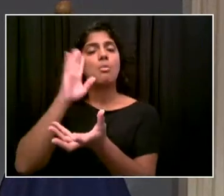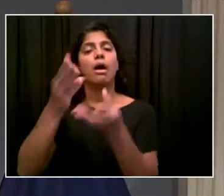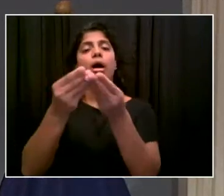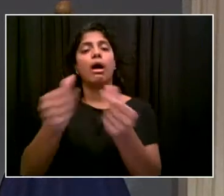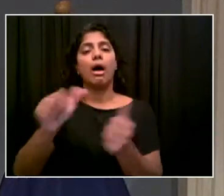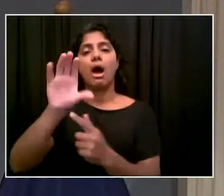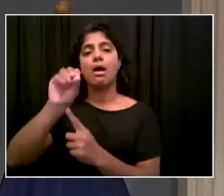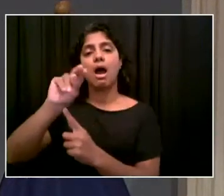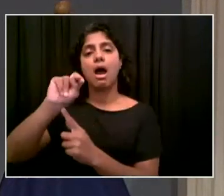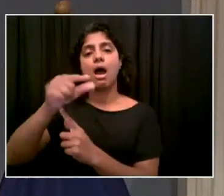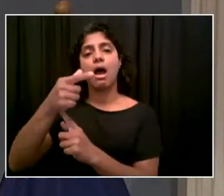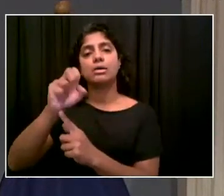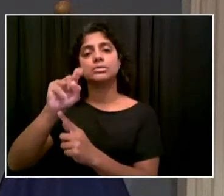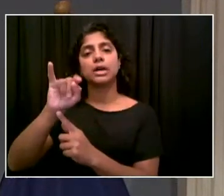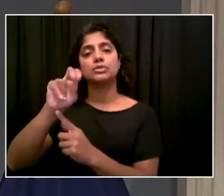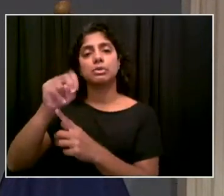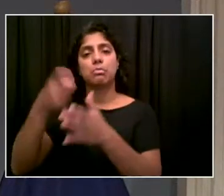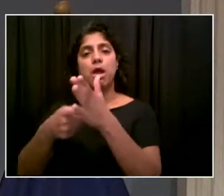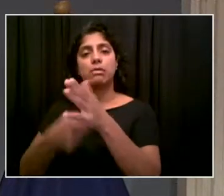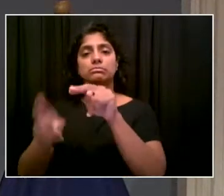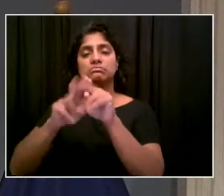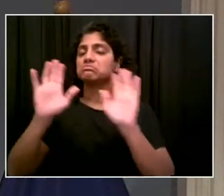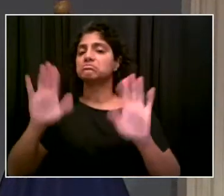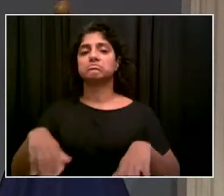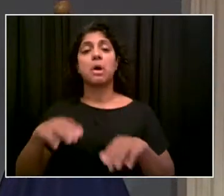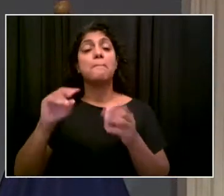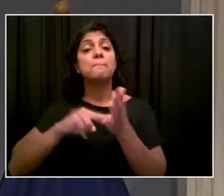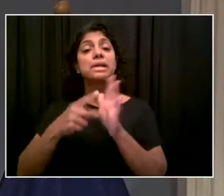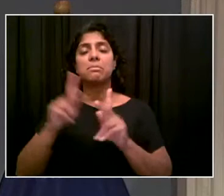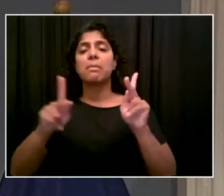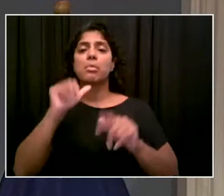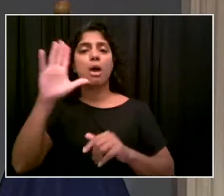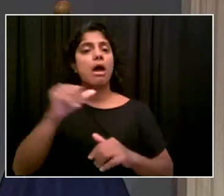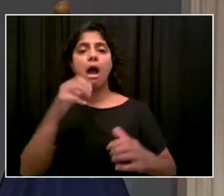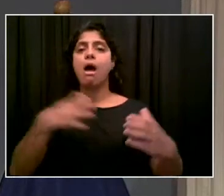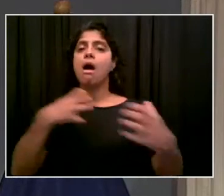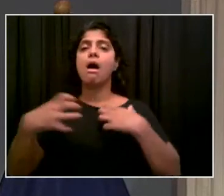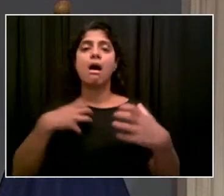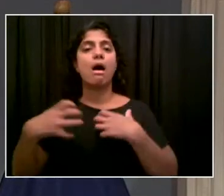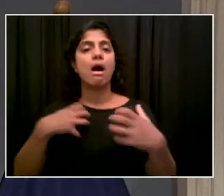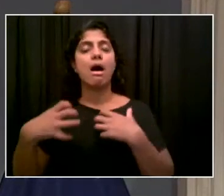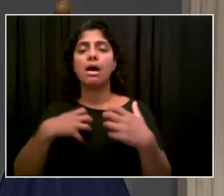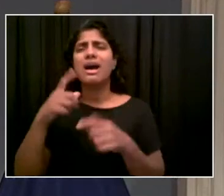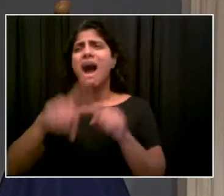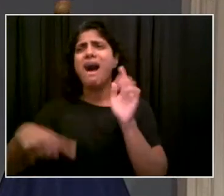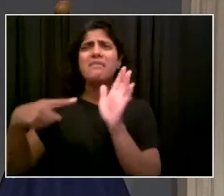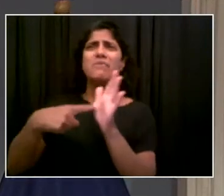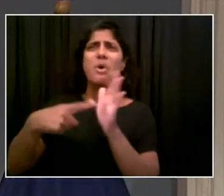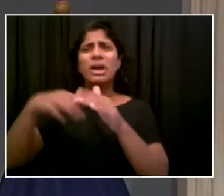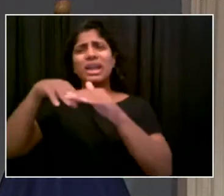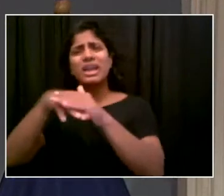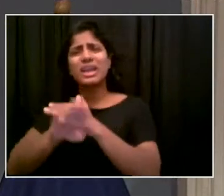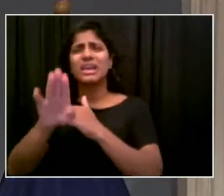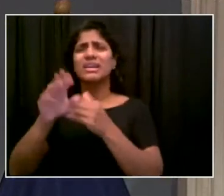DAILY COMMUTE ON THE SUBWAY? ANY OBPRLETHM E MTA SAYS THEY